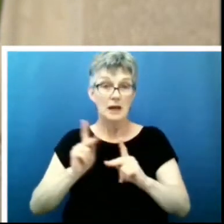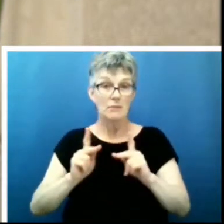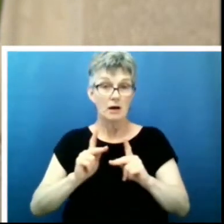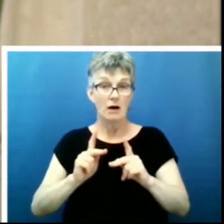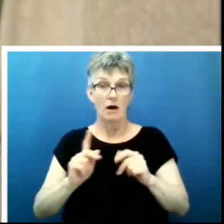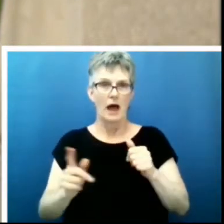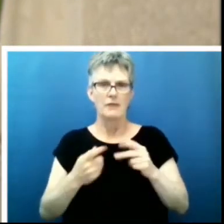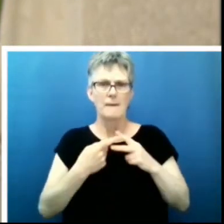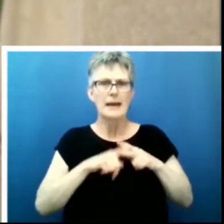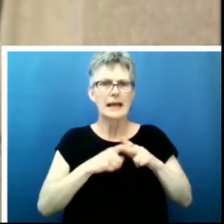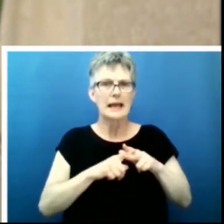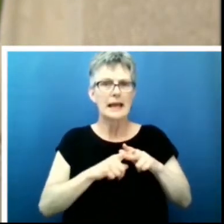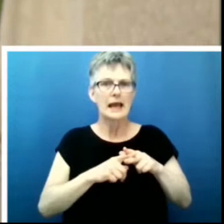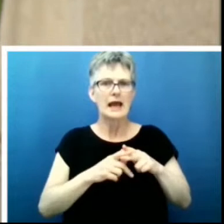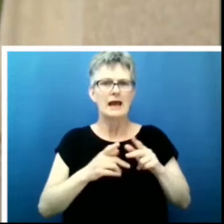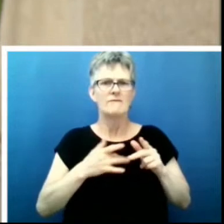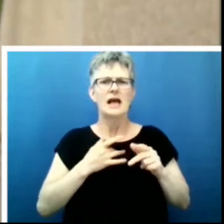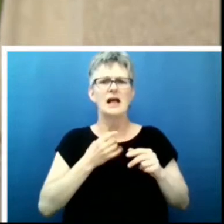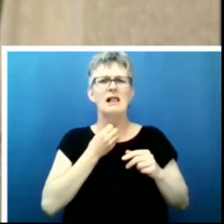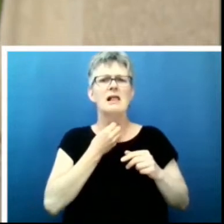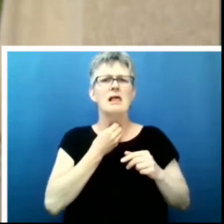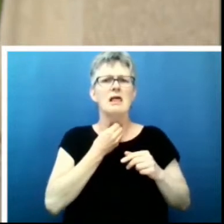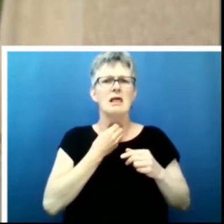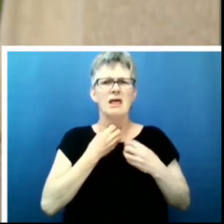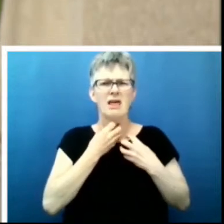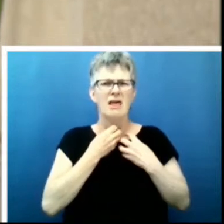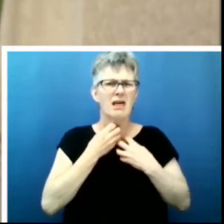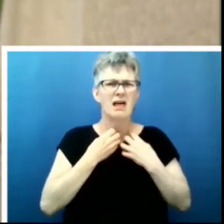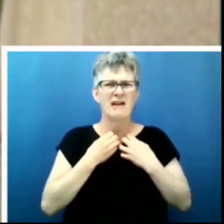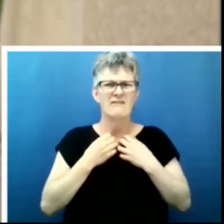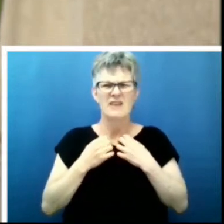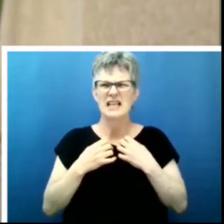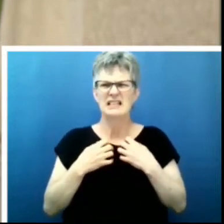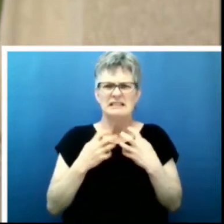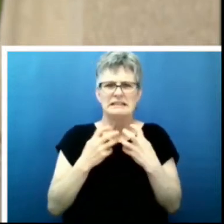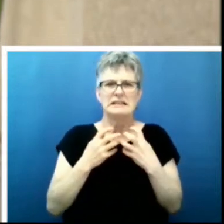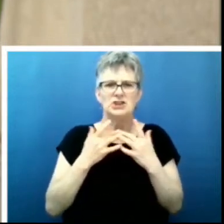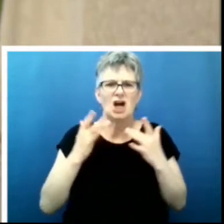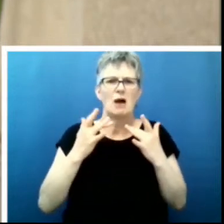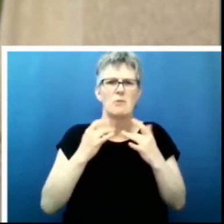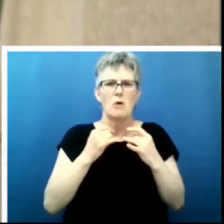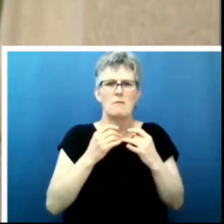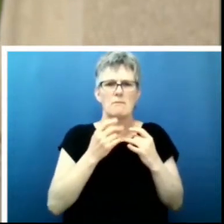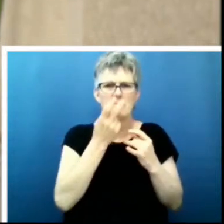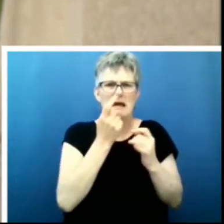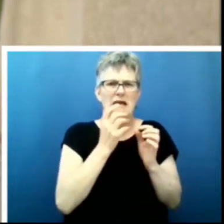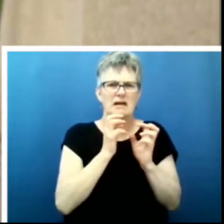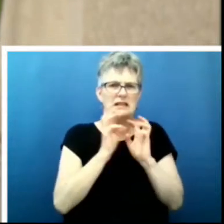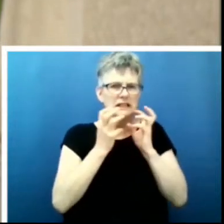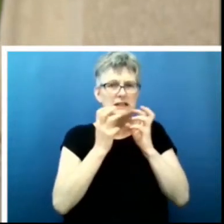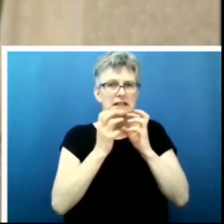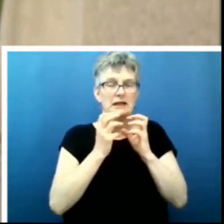has now become this lippity, loppy, pink goo. Or that blue churning ball in that stomach or chest